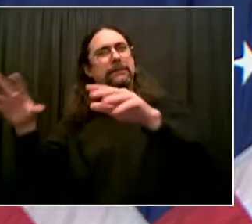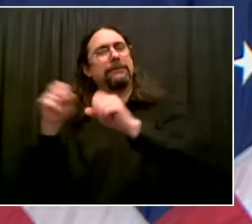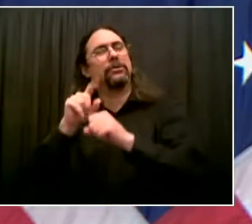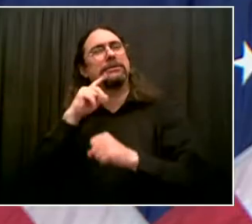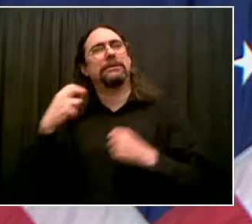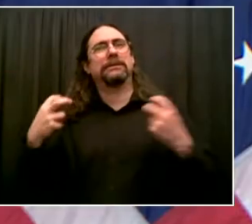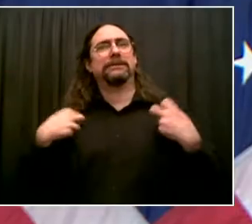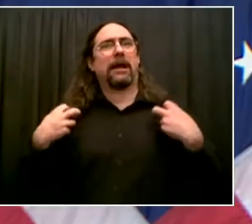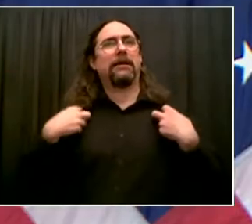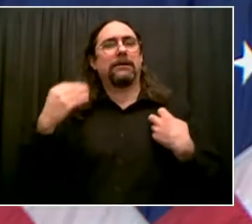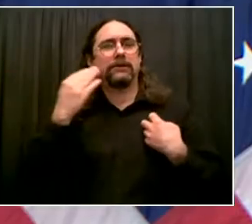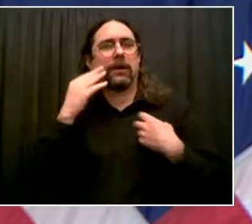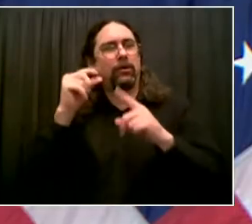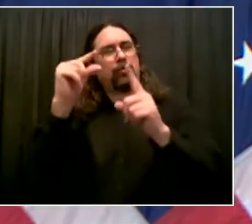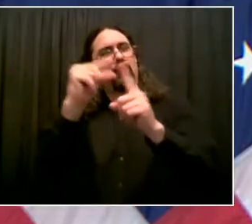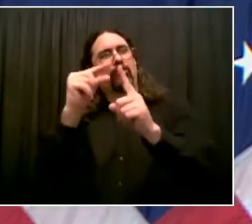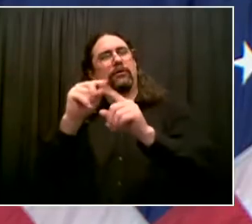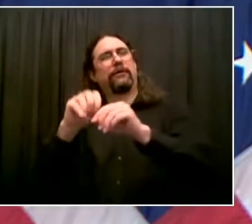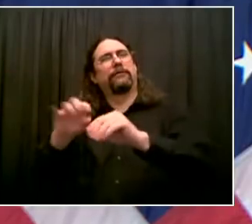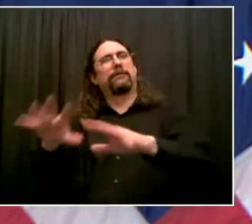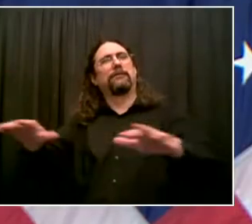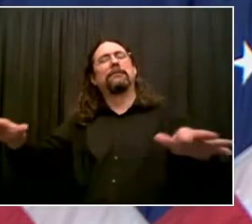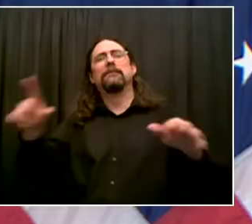FORWARD. WE HAVE ALL TYPES OF HOT LINES